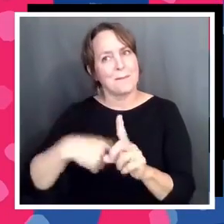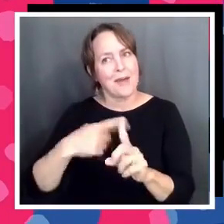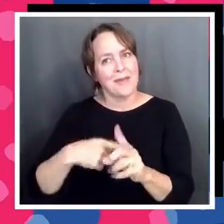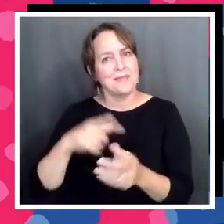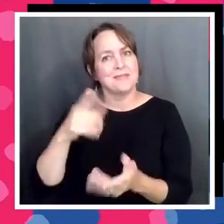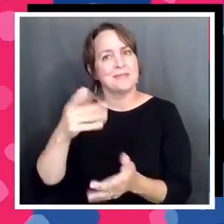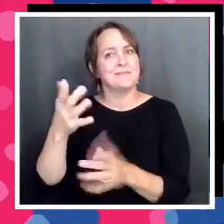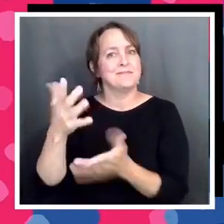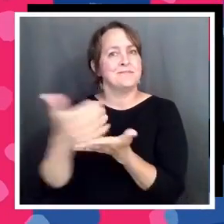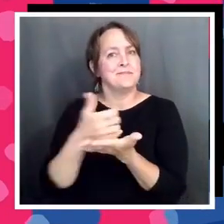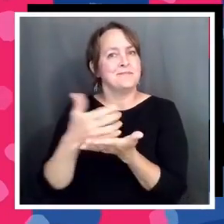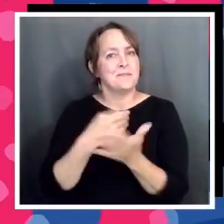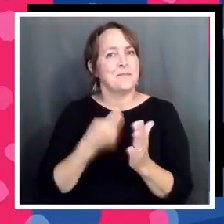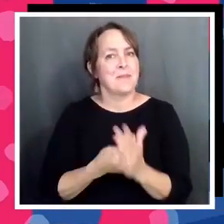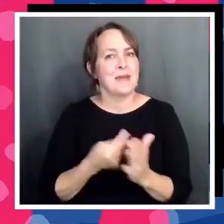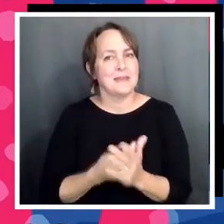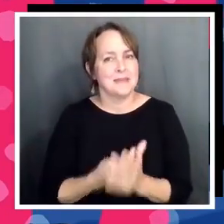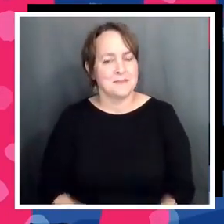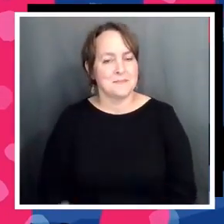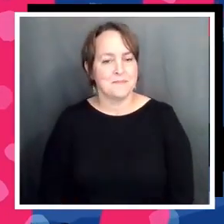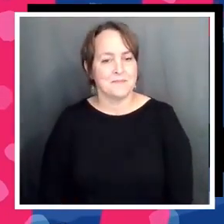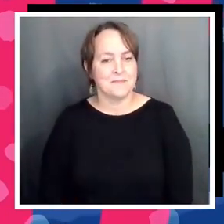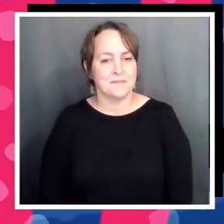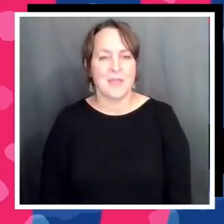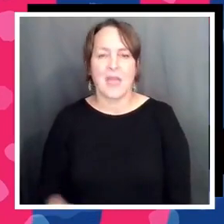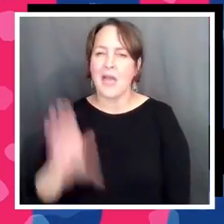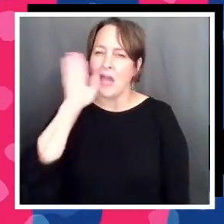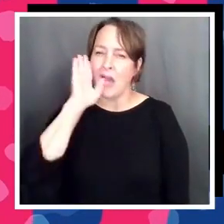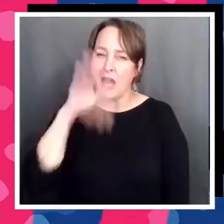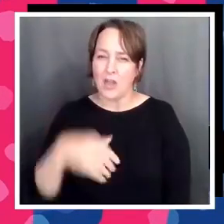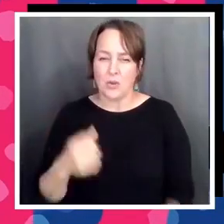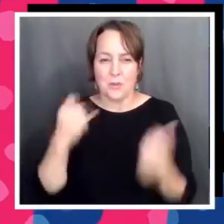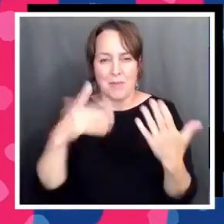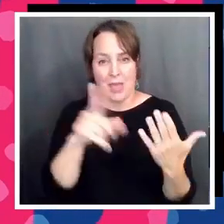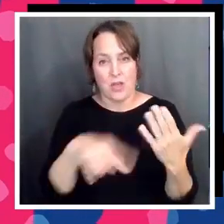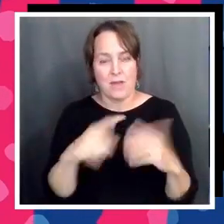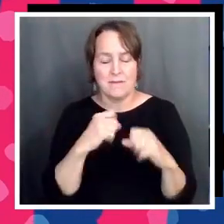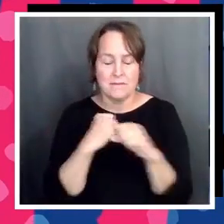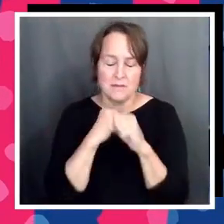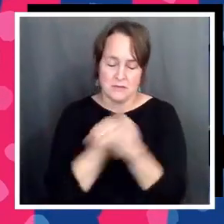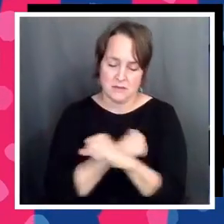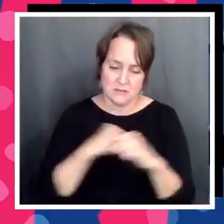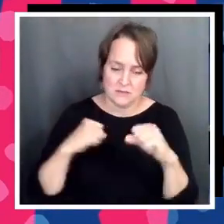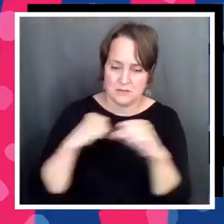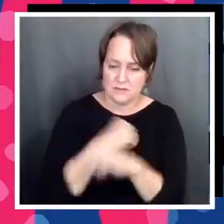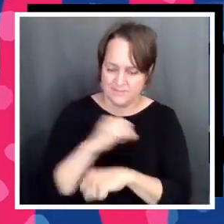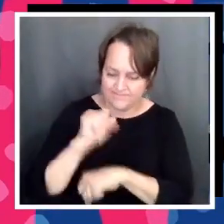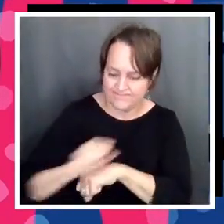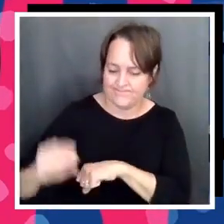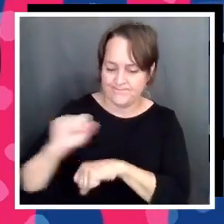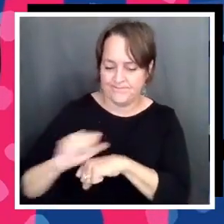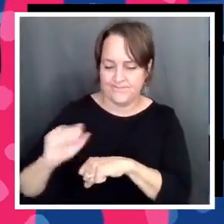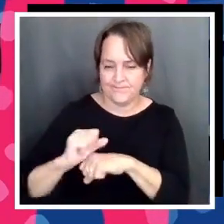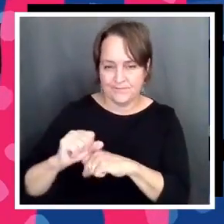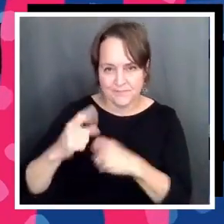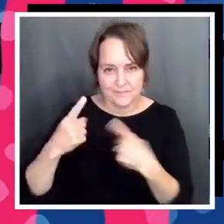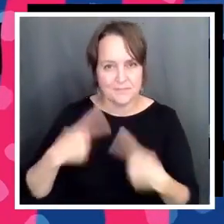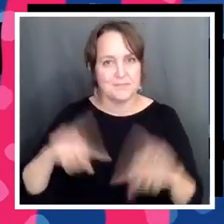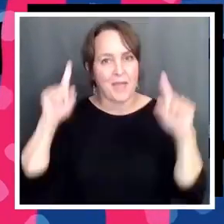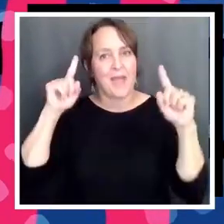SINGLE MONTH.